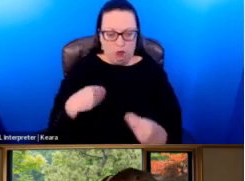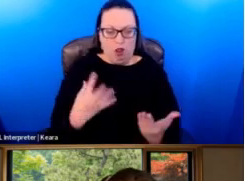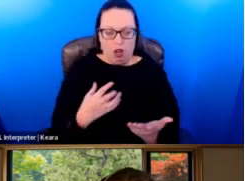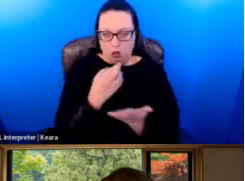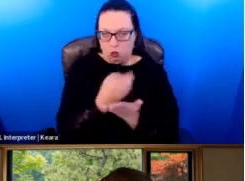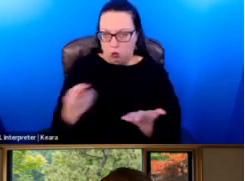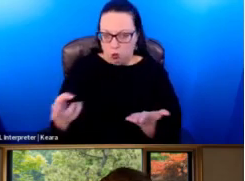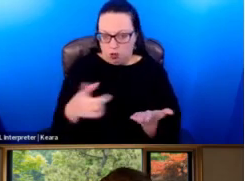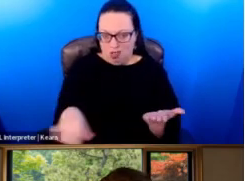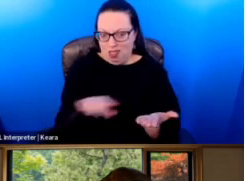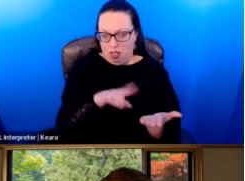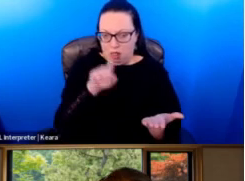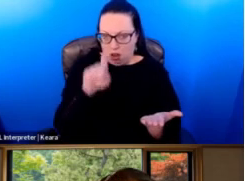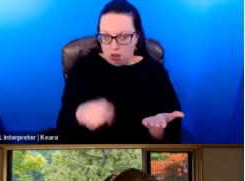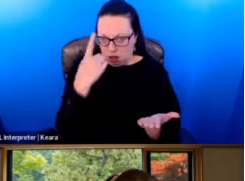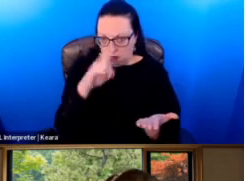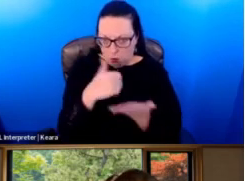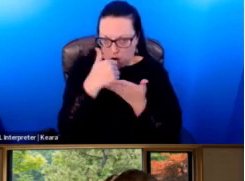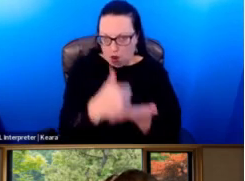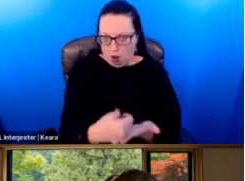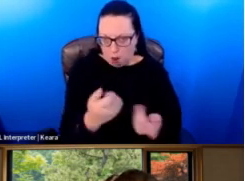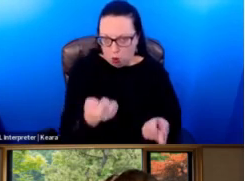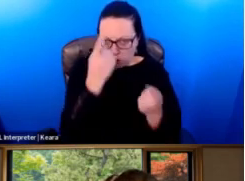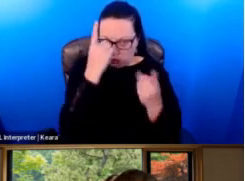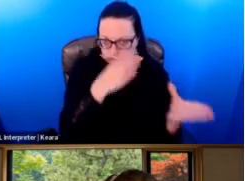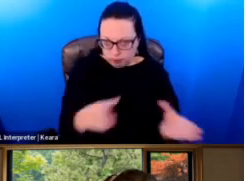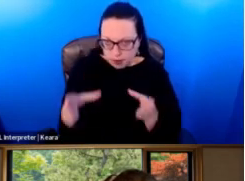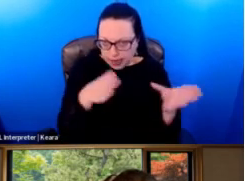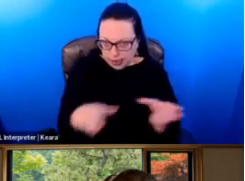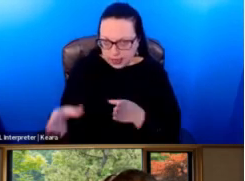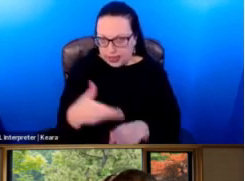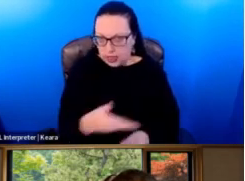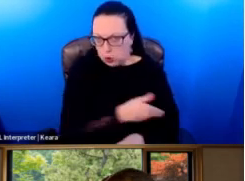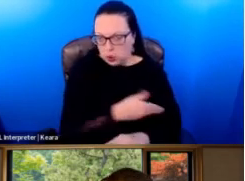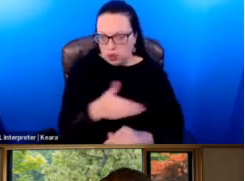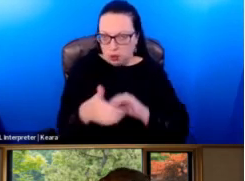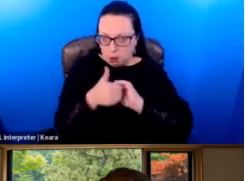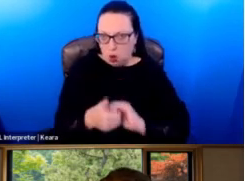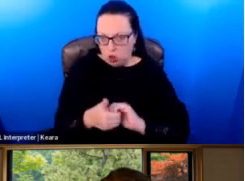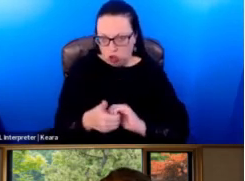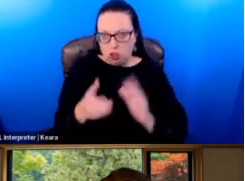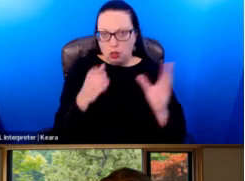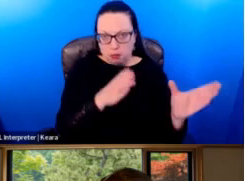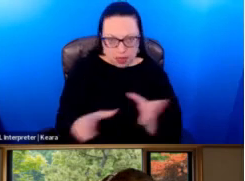need to understand strategies and increasing partnerships, strategies to up their game in